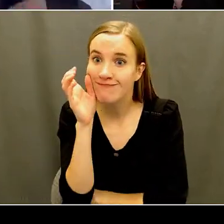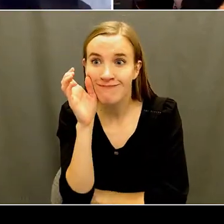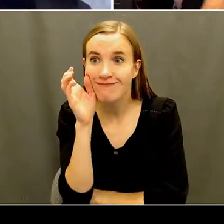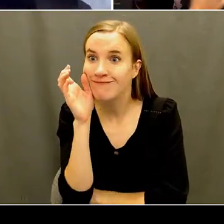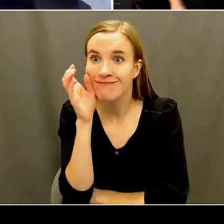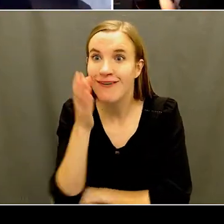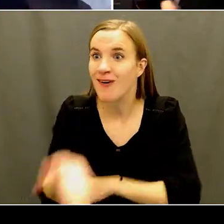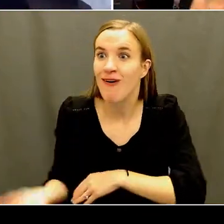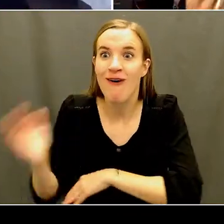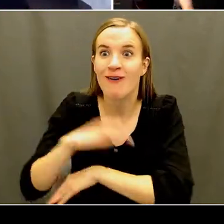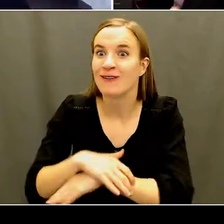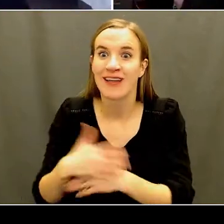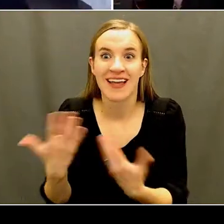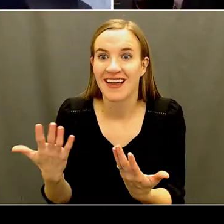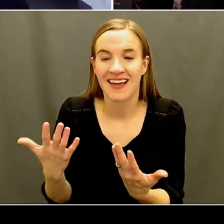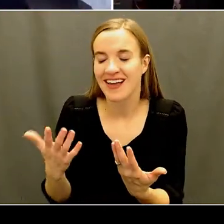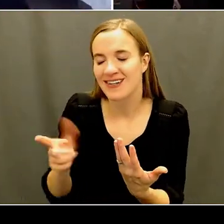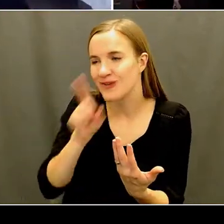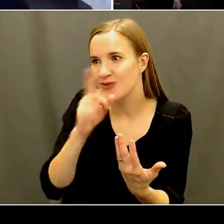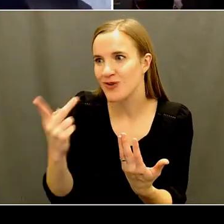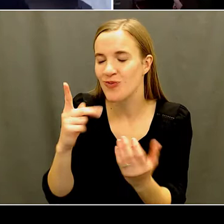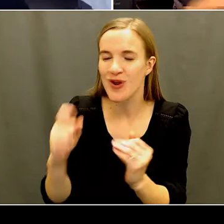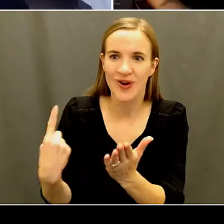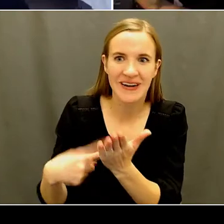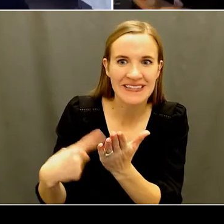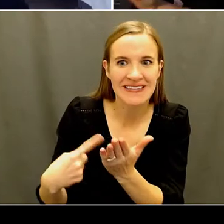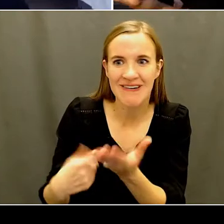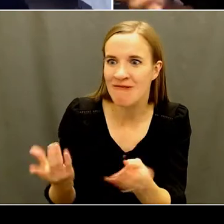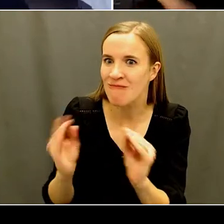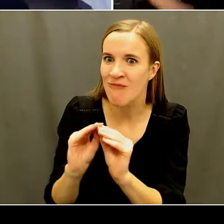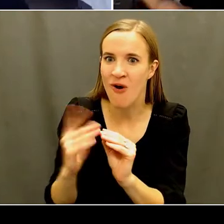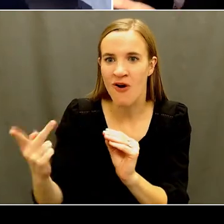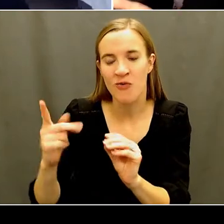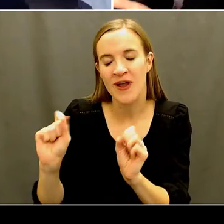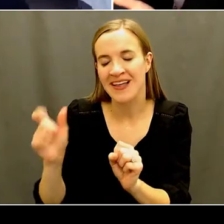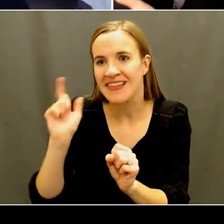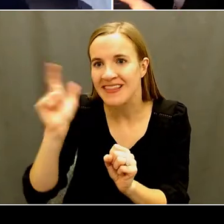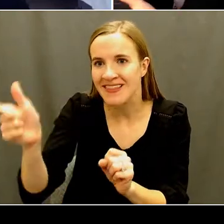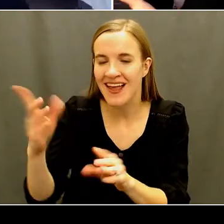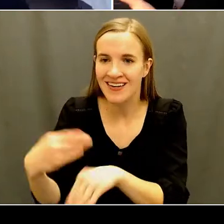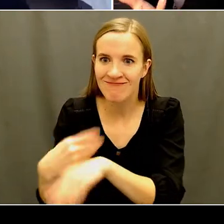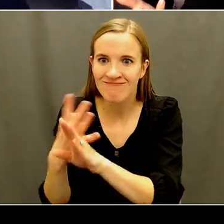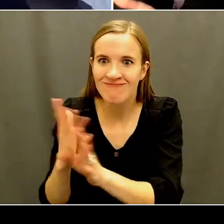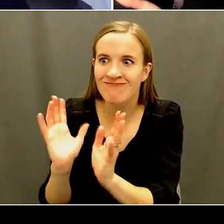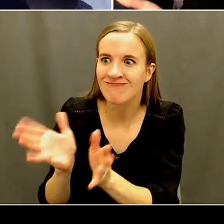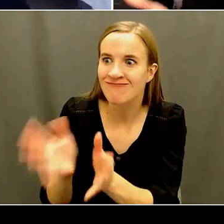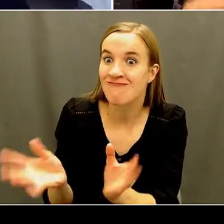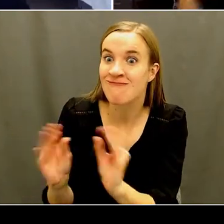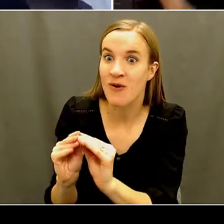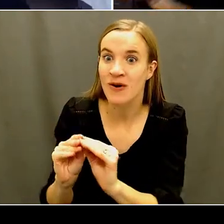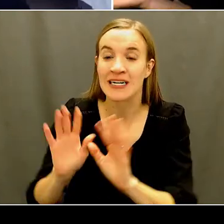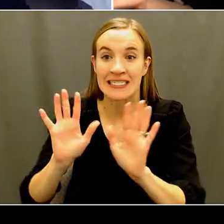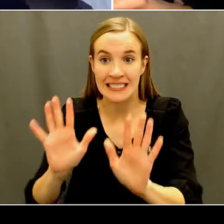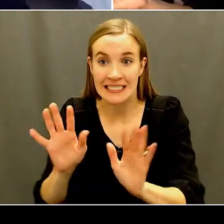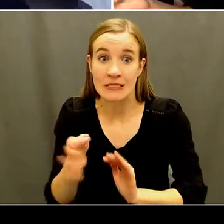you for taking the time and the energy to really share your story. I know many people ask you these questions, but I think it's just the more you talk about